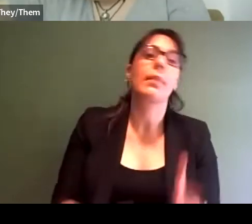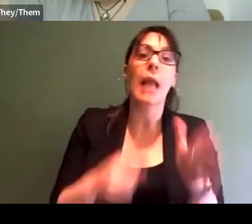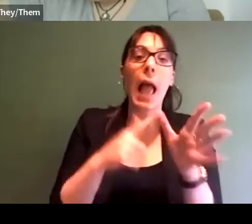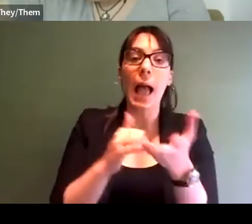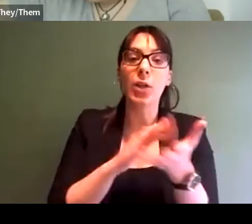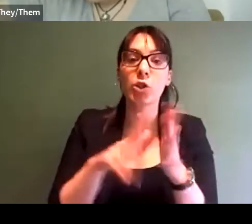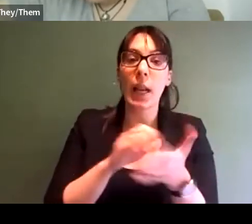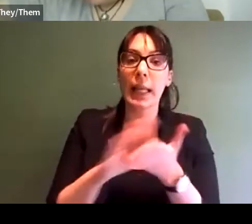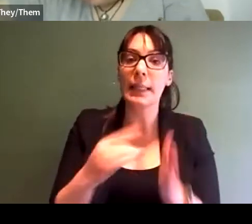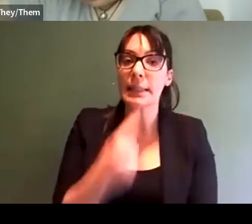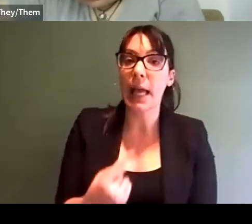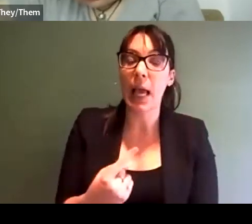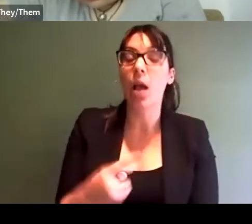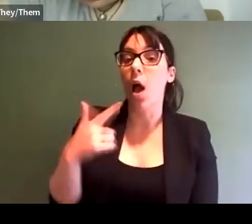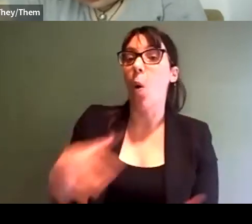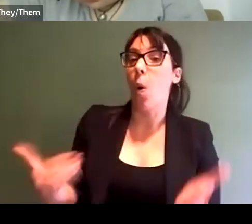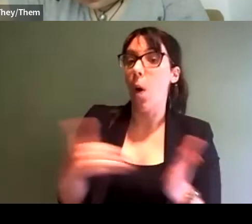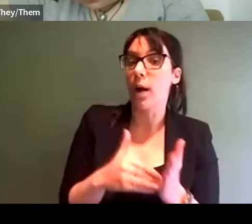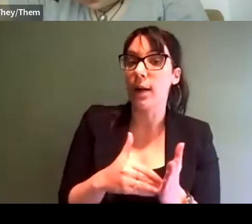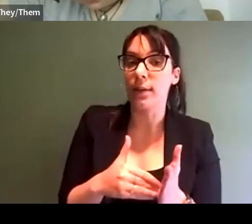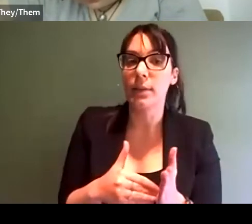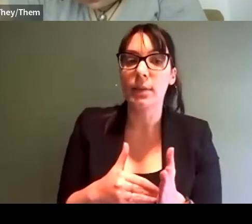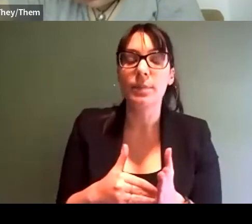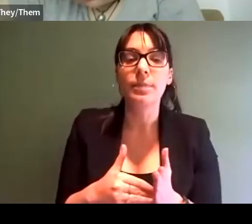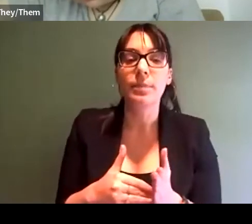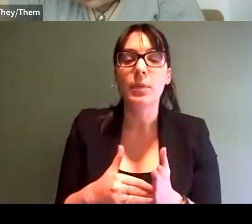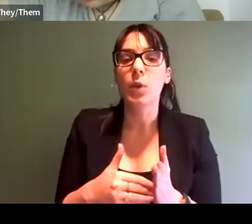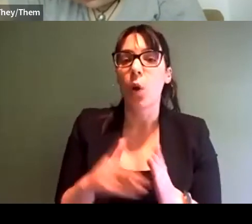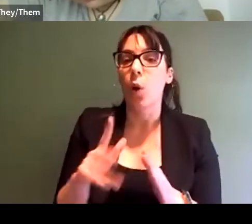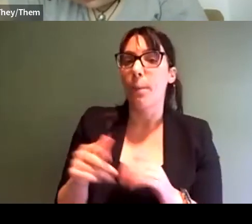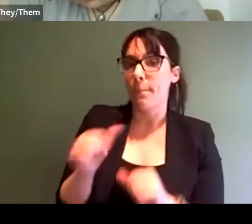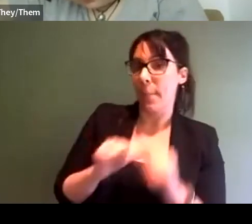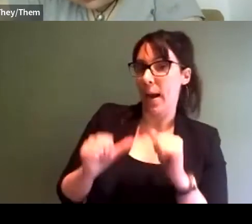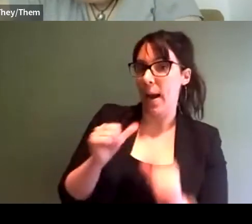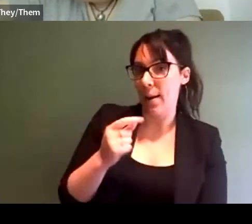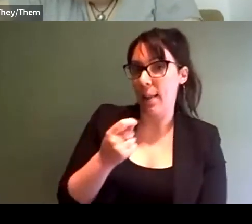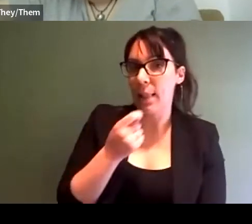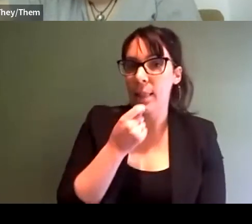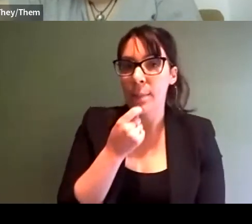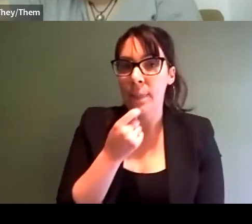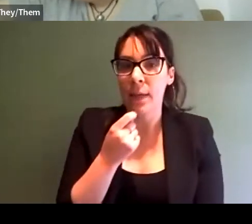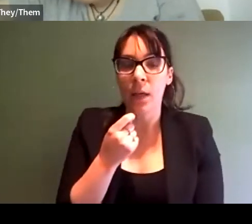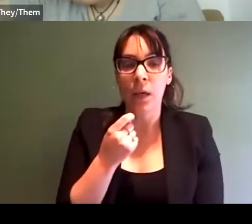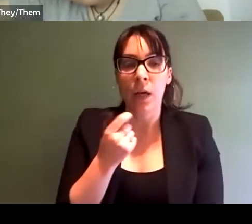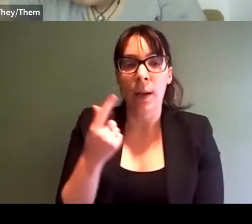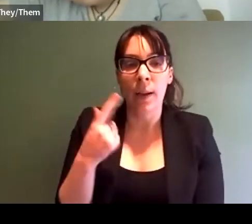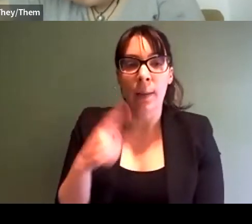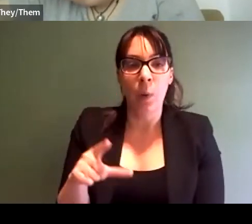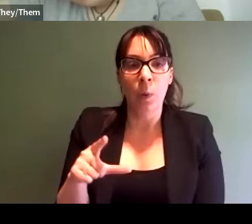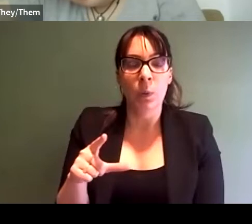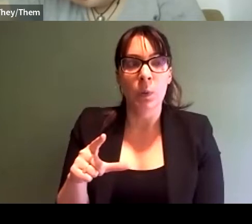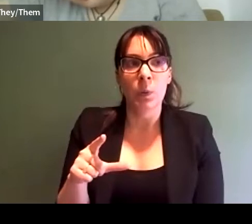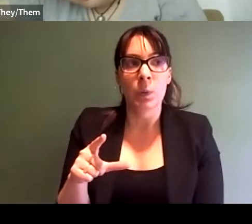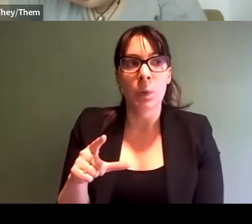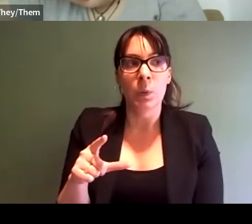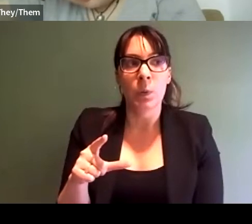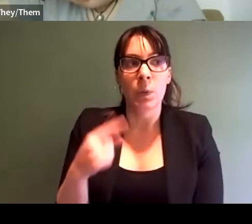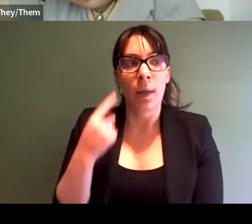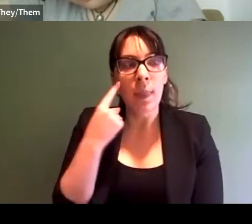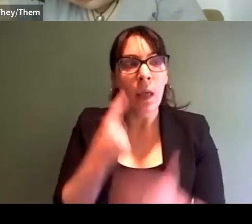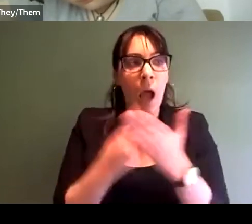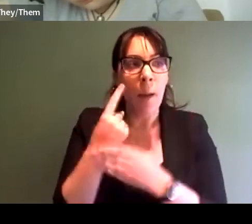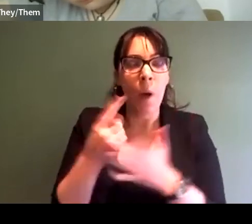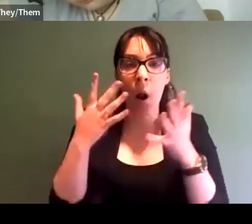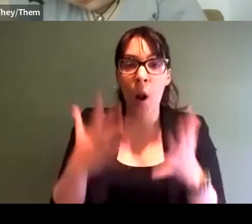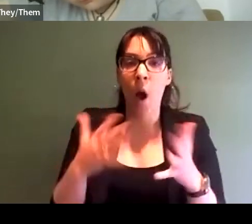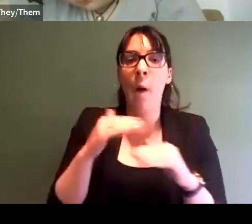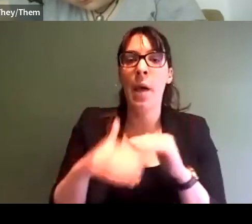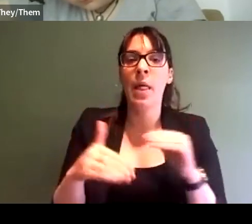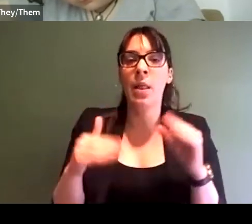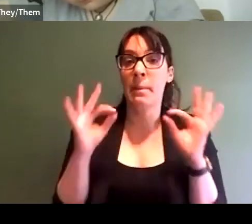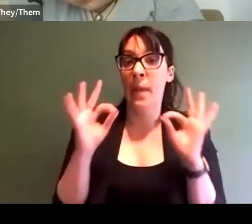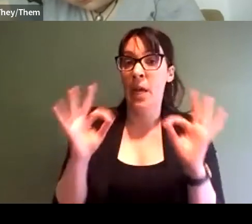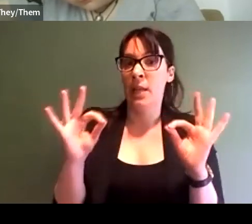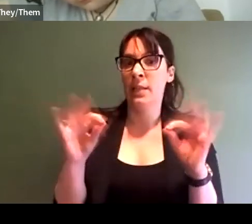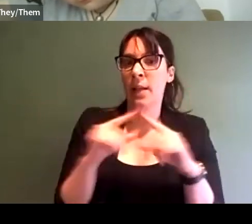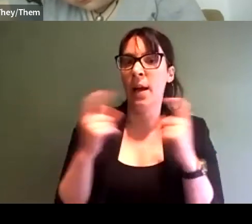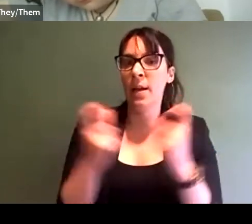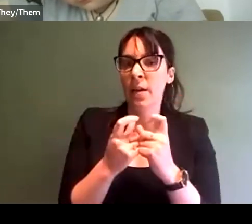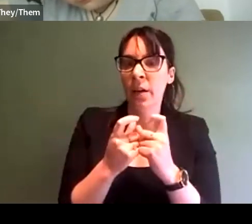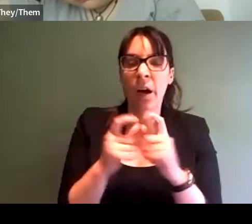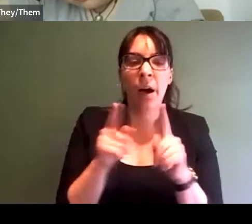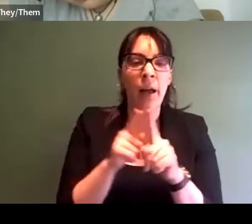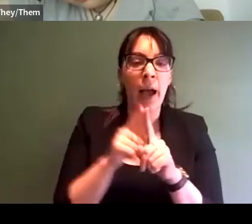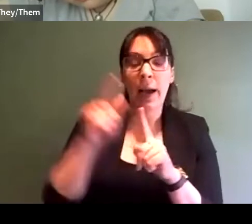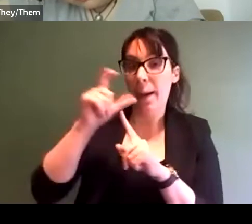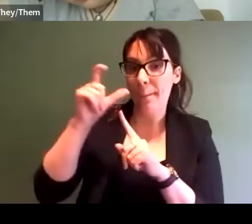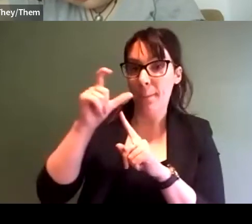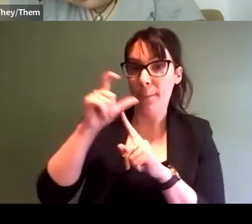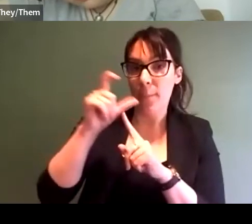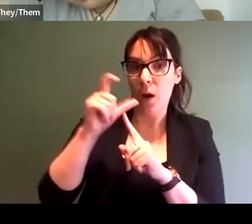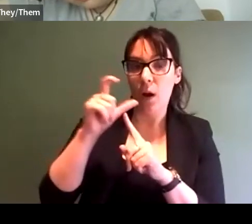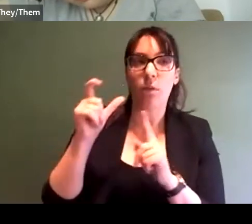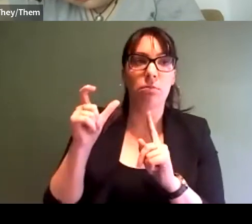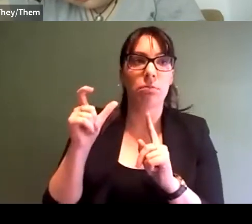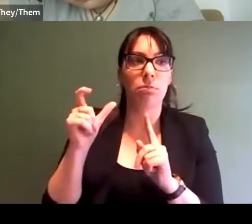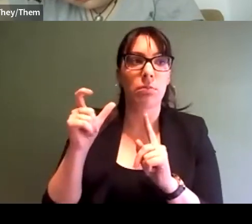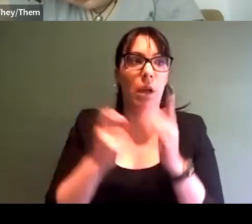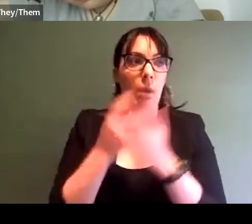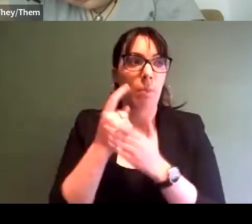Yeah, so I just kind of wanted to reach got got back a little bit in terms of because I am finding there is a common occurrence speaking around specialist process so that might look like here in the ACP that might look like something like a language,